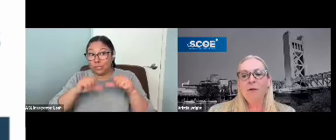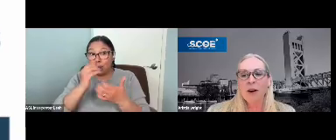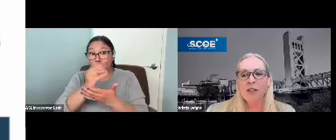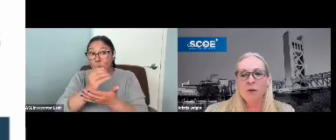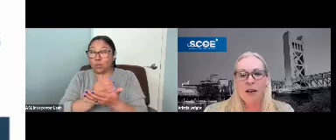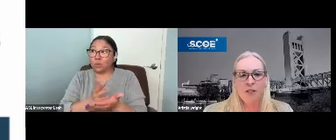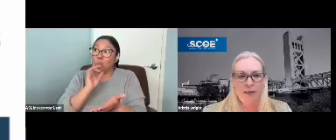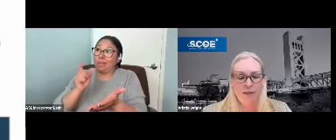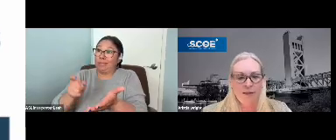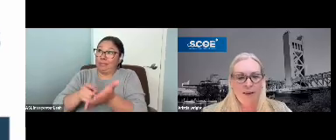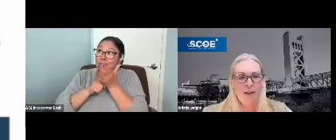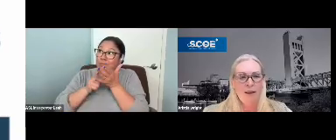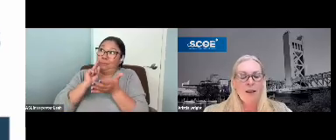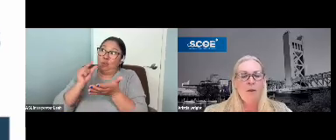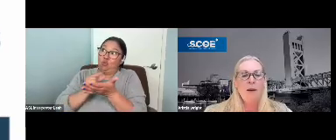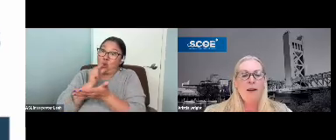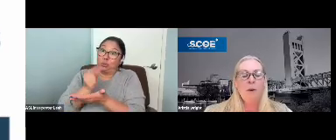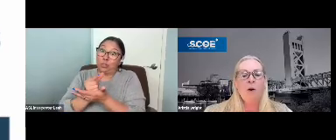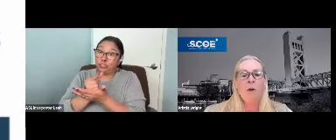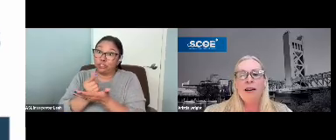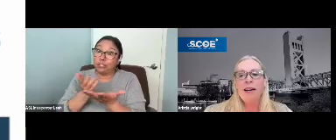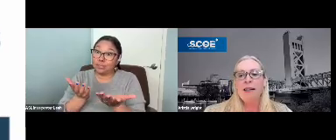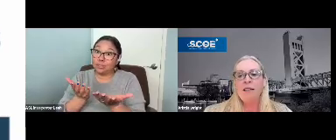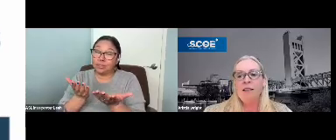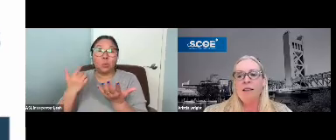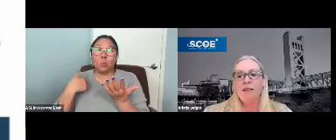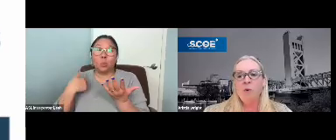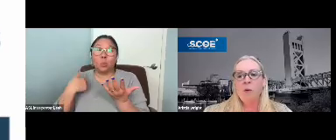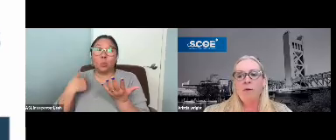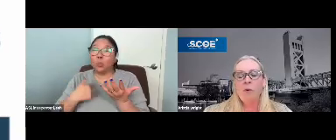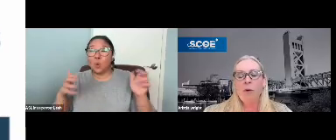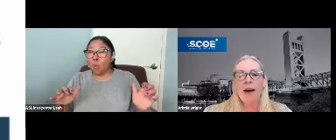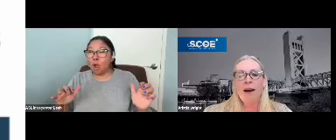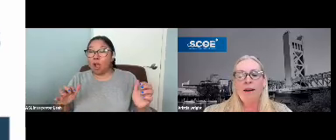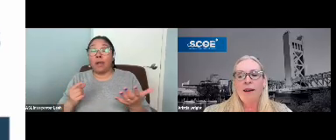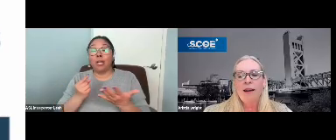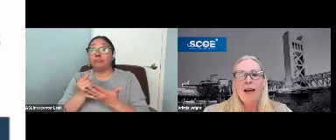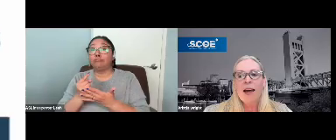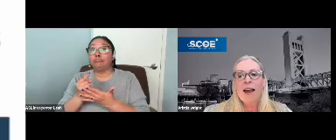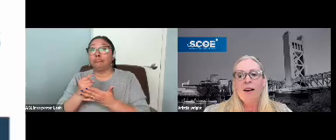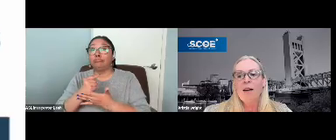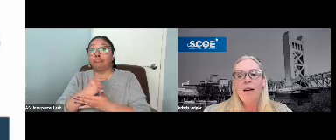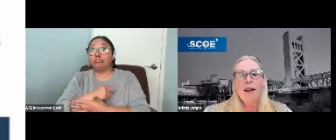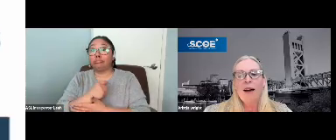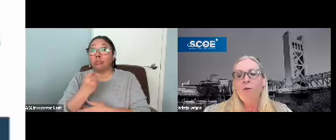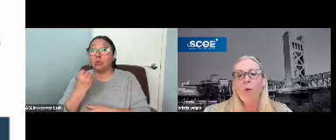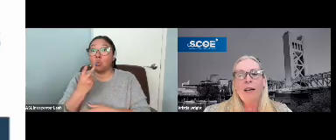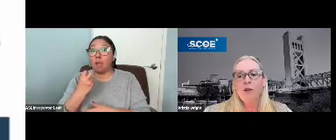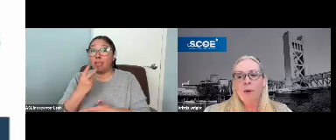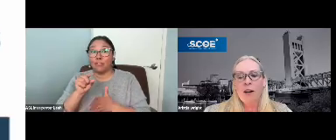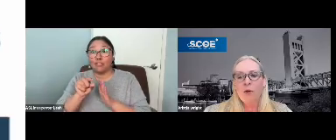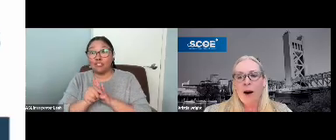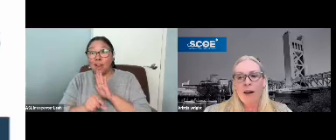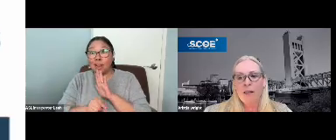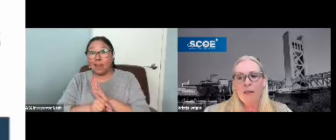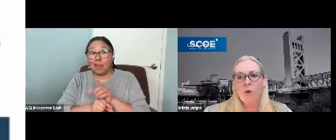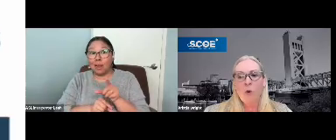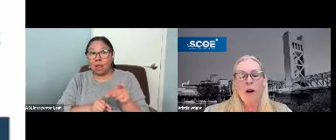going to need for graduation because we don't want to get to 12th grade and have way too many credits